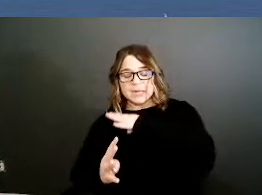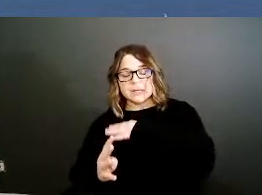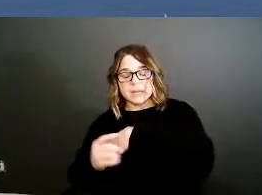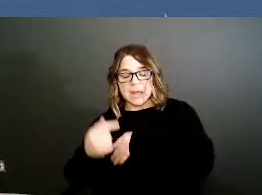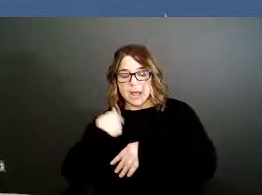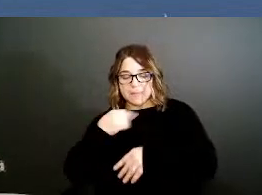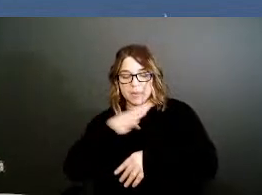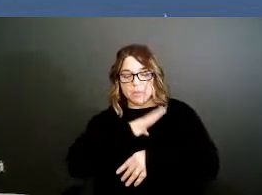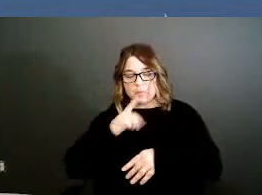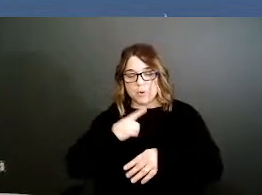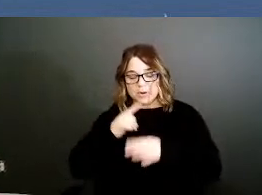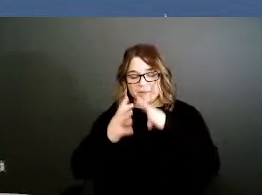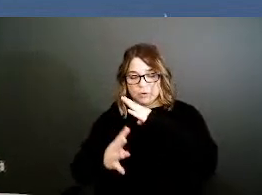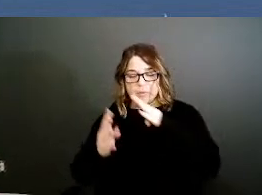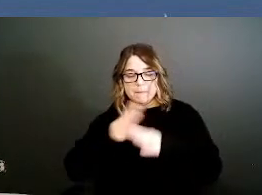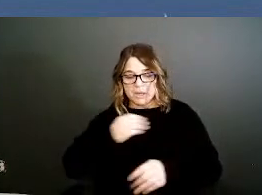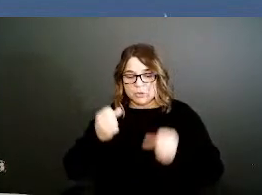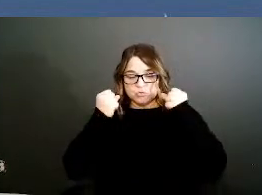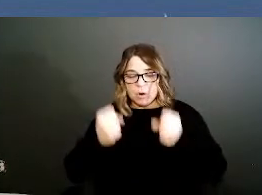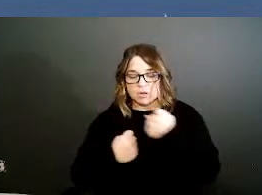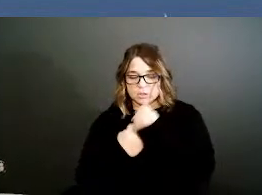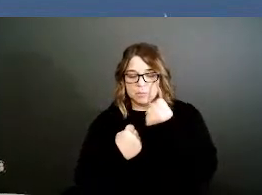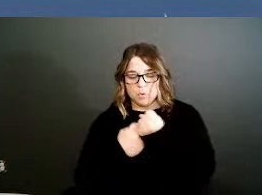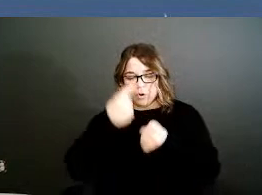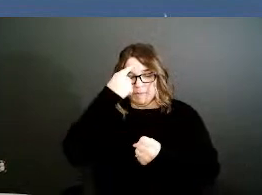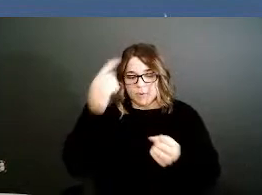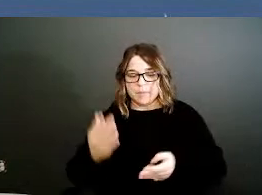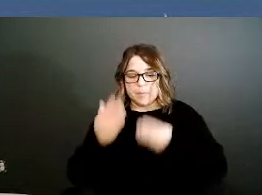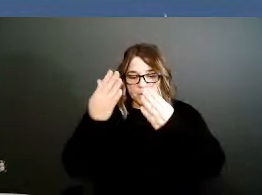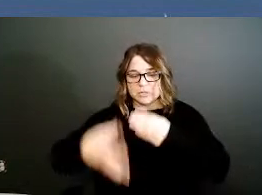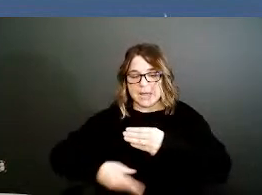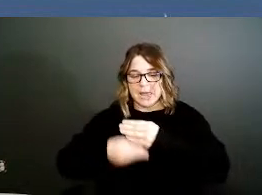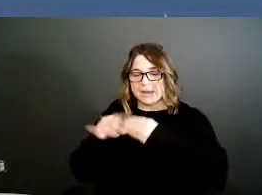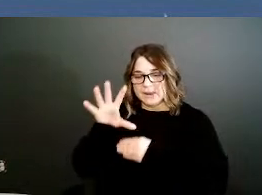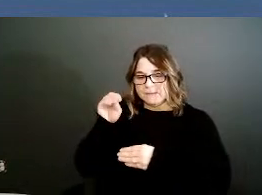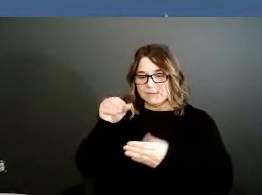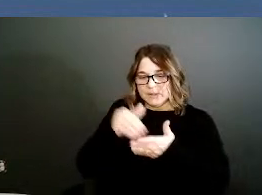TO ADD $50,000 TO THE BUDGET FOR DEPORTATION DEFENSE SERVICES. INTERFAITH COALITION TO GIVE MY STRONG SUPPORT FOR THE PROPOSAL